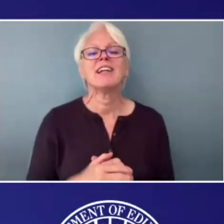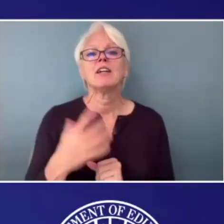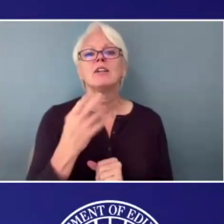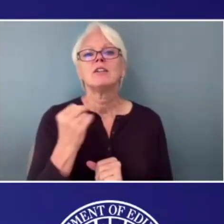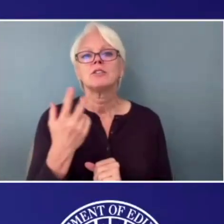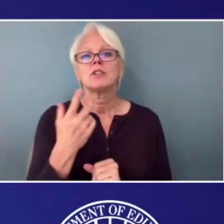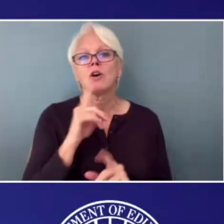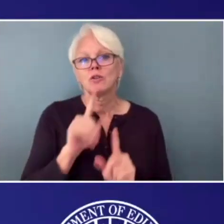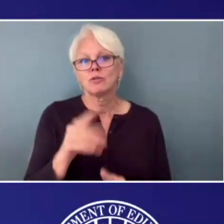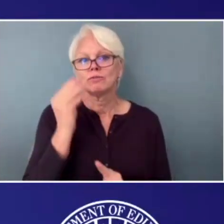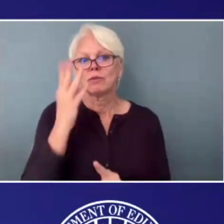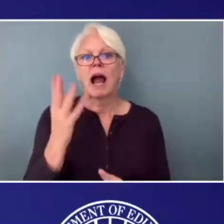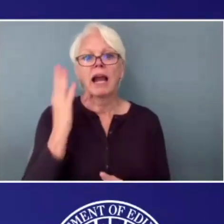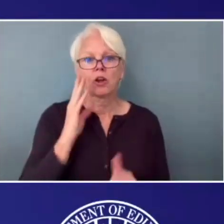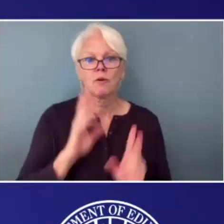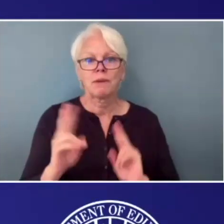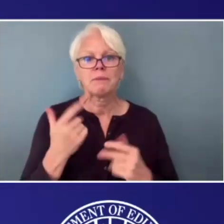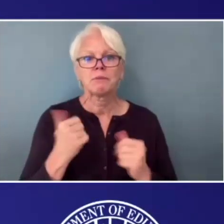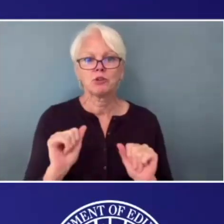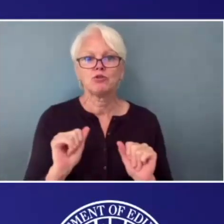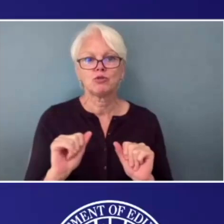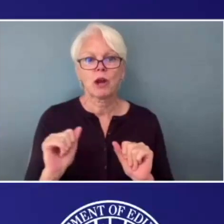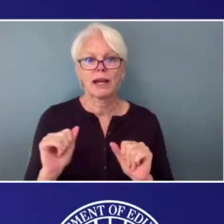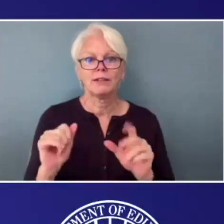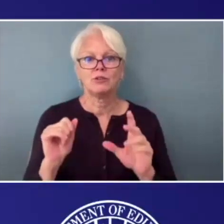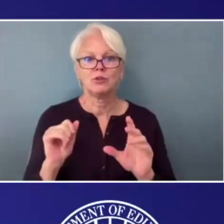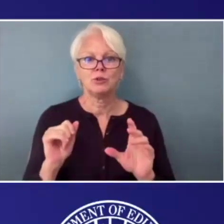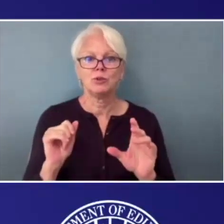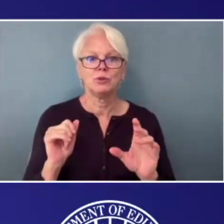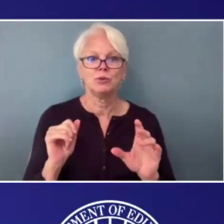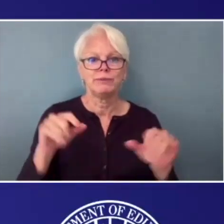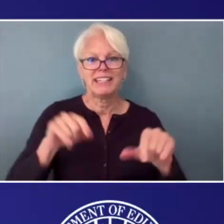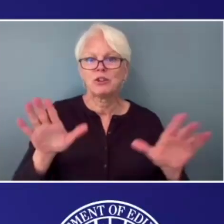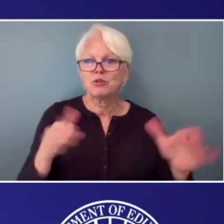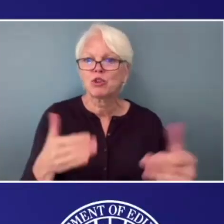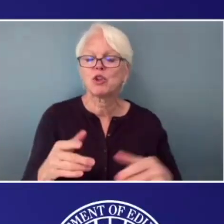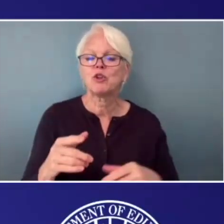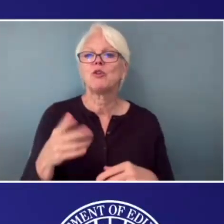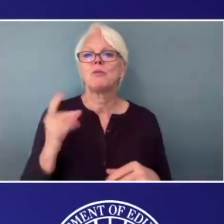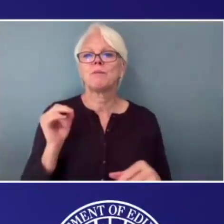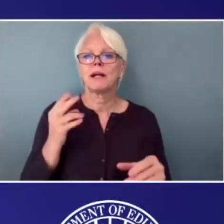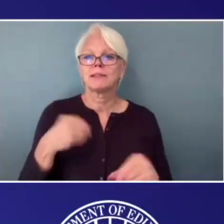I know for people trying to tune in or have been in the room, public viewers, it's been a little disjointed today.